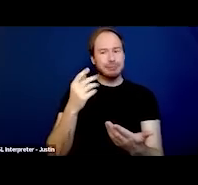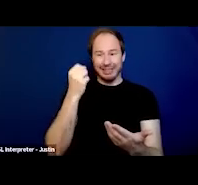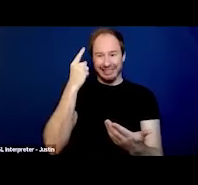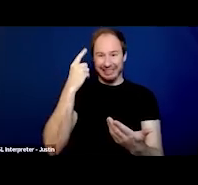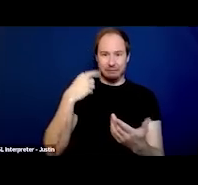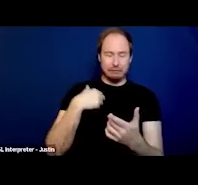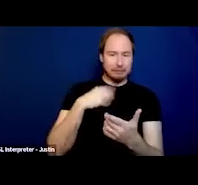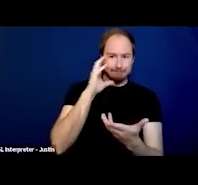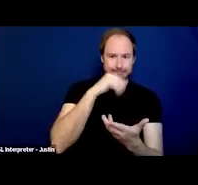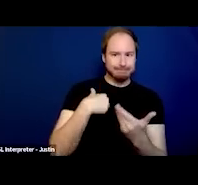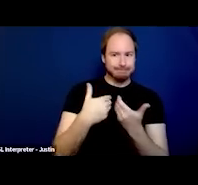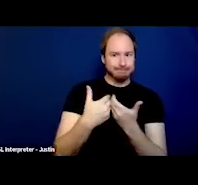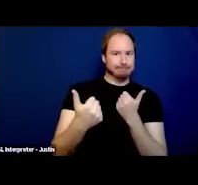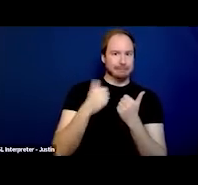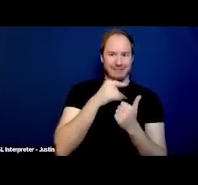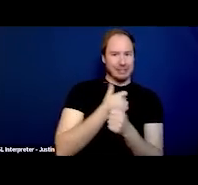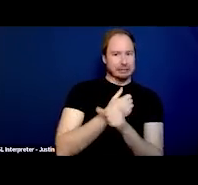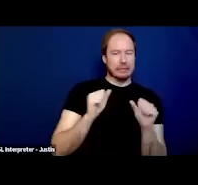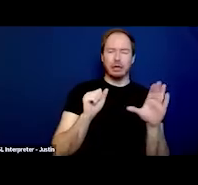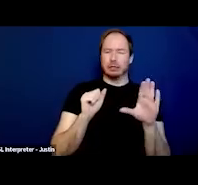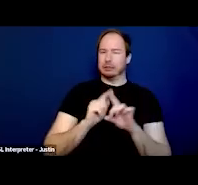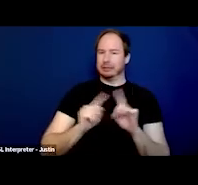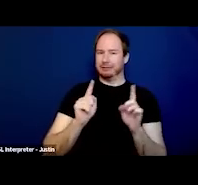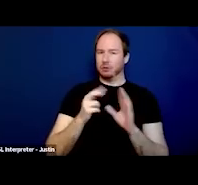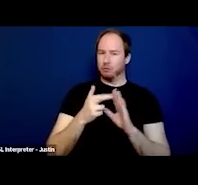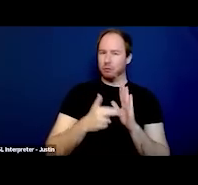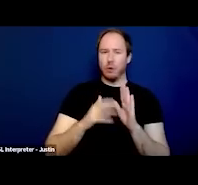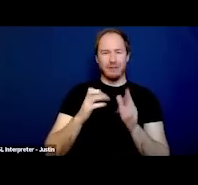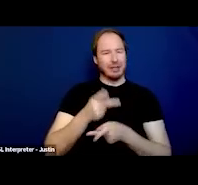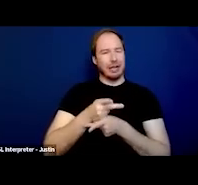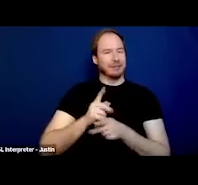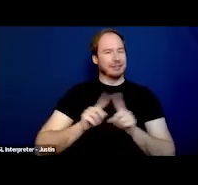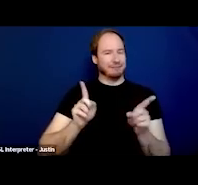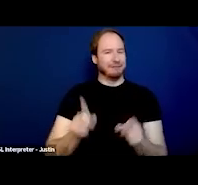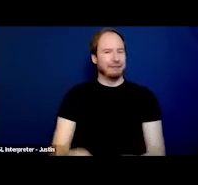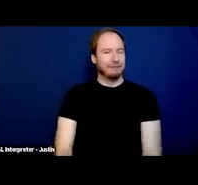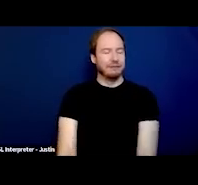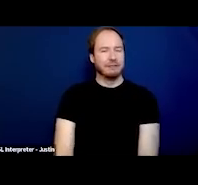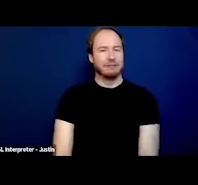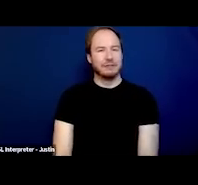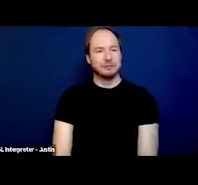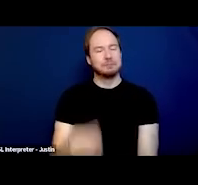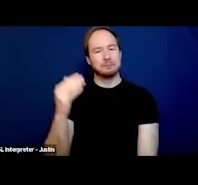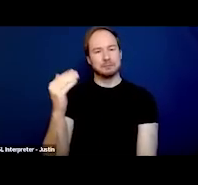in the interaction, then that is a different thing, and will need to be handled differently. Okay, next slide, please.